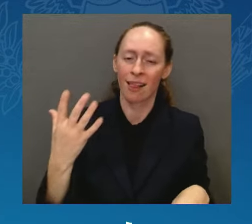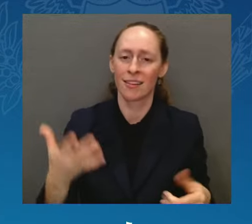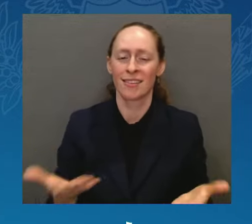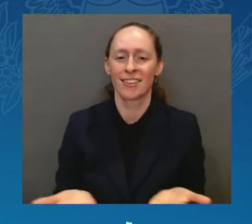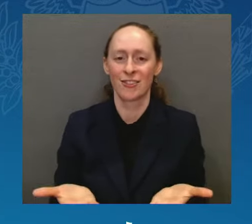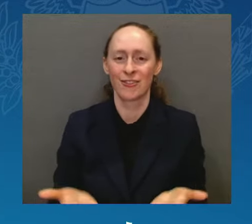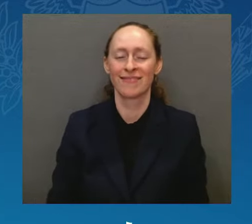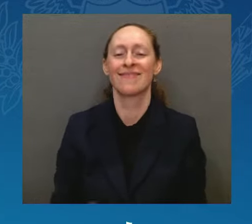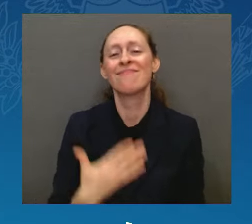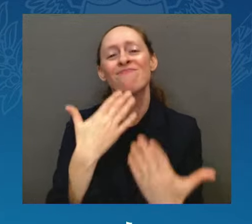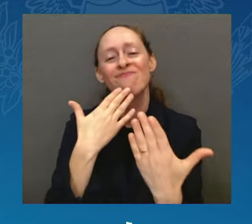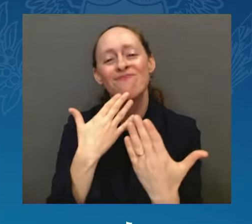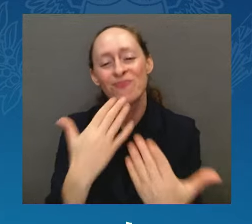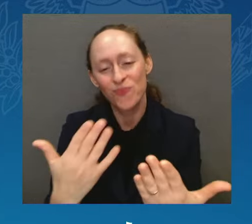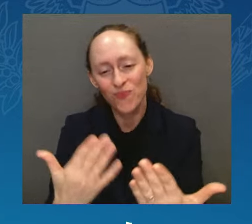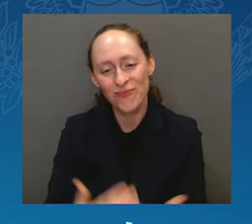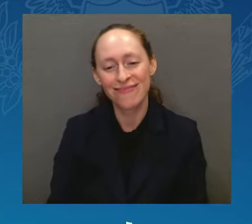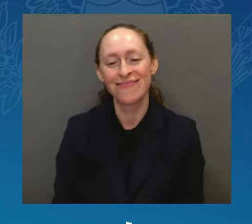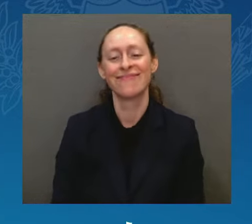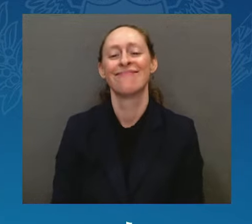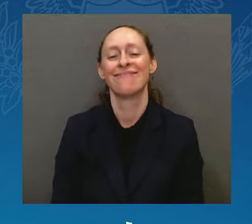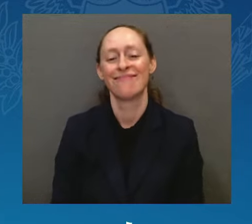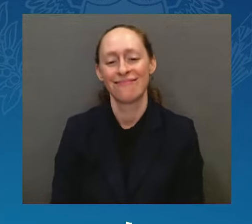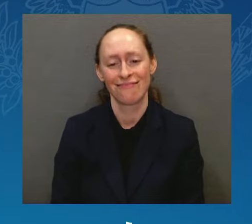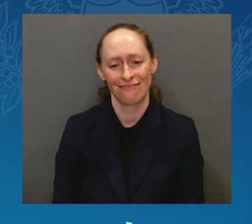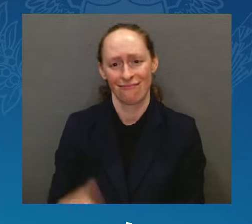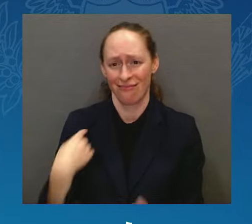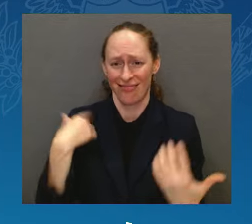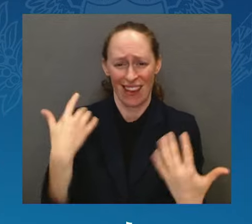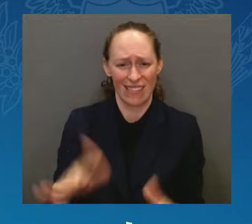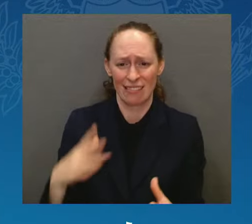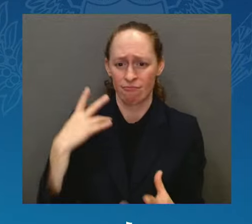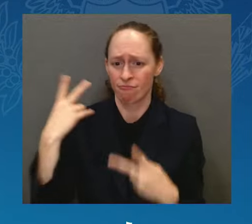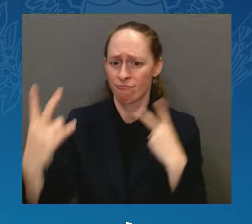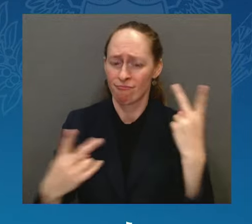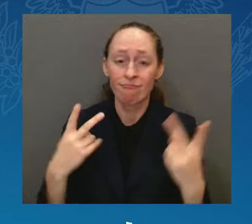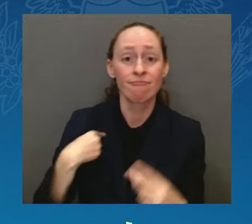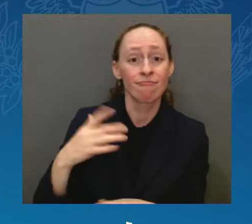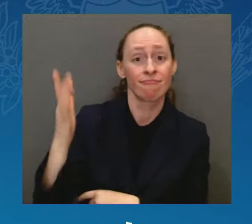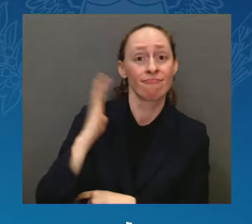I've seen how you could go from being in Fresno, California, just a few days ago at the [foreign sp]